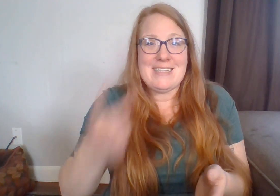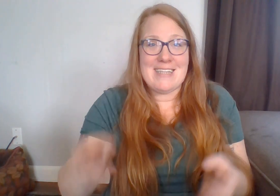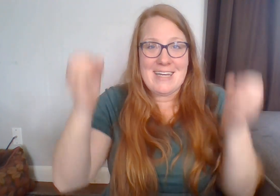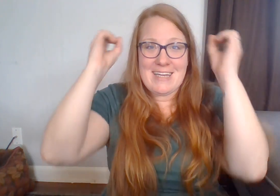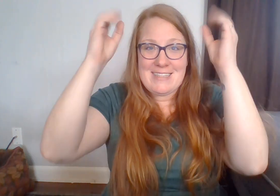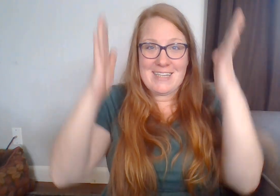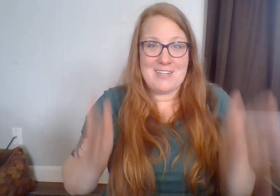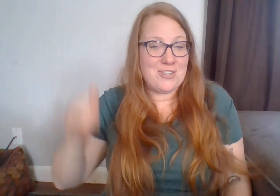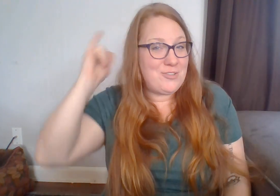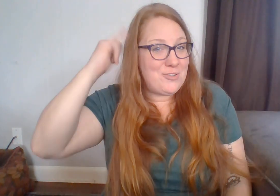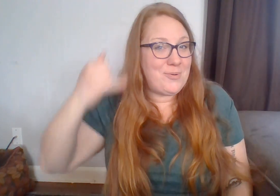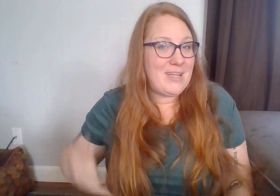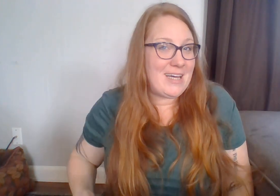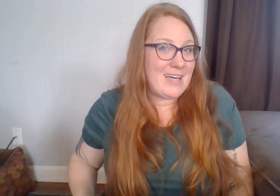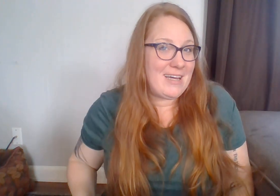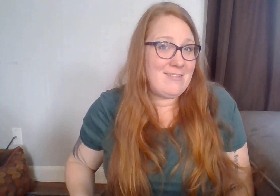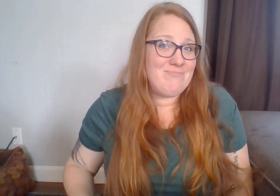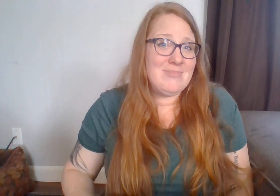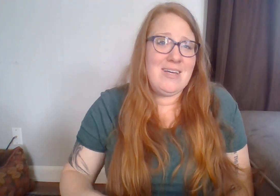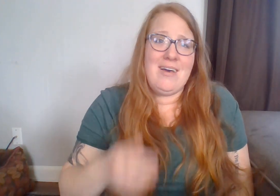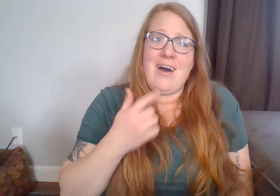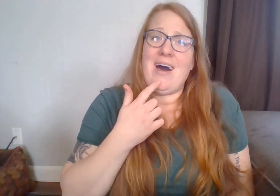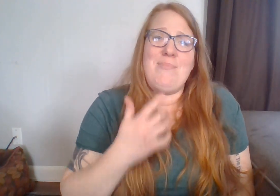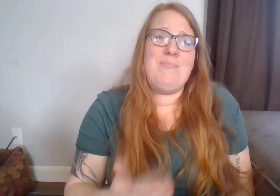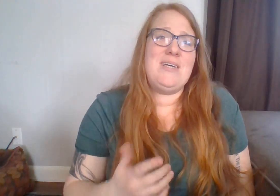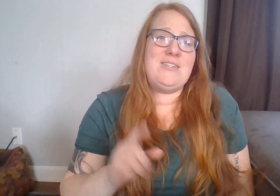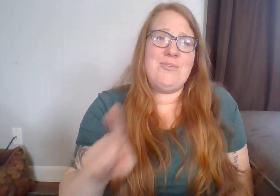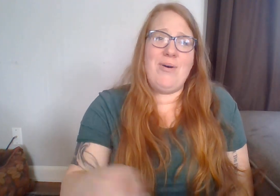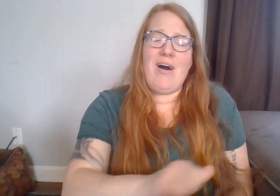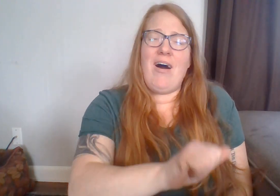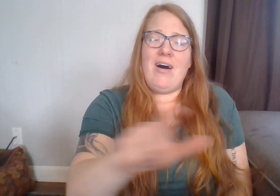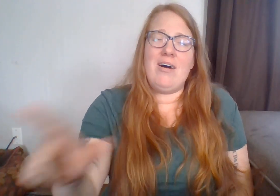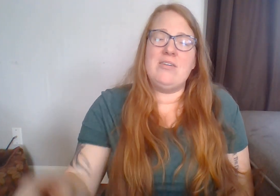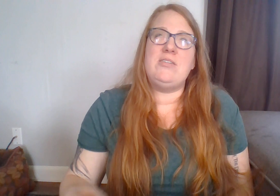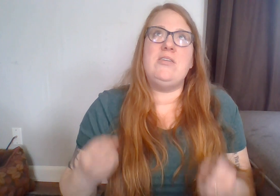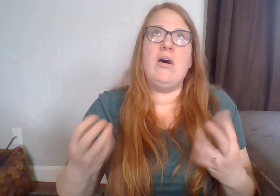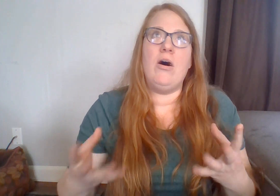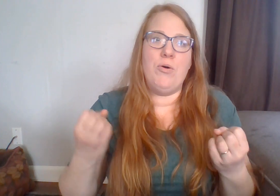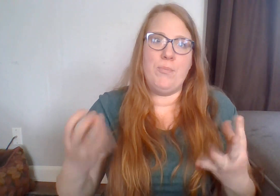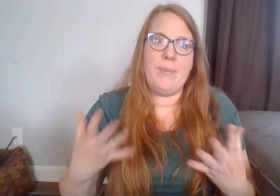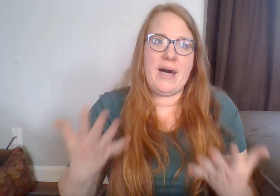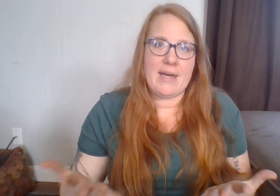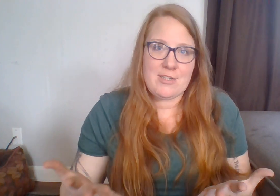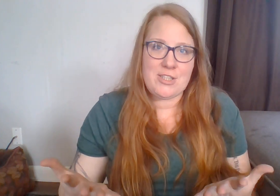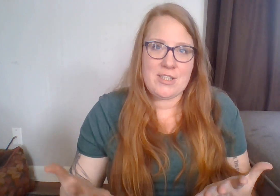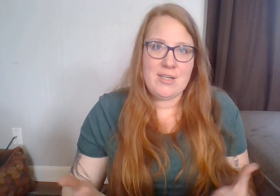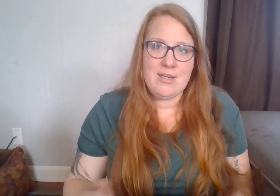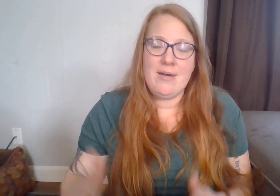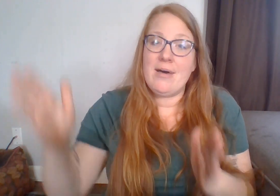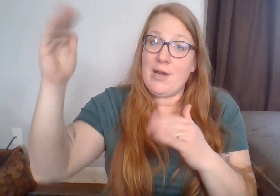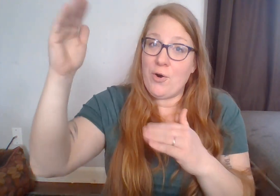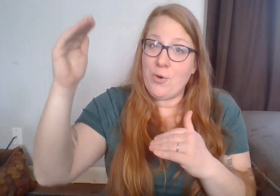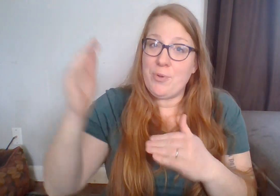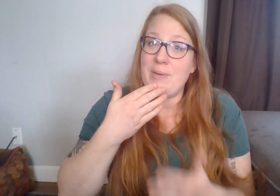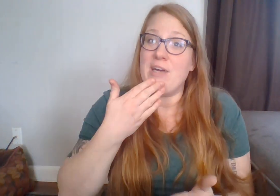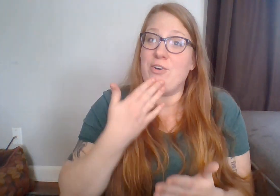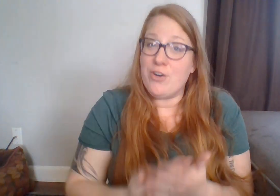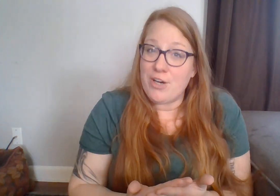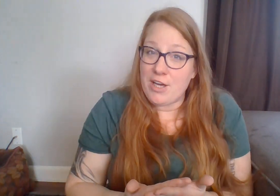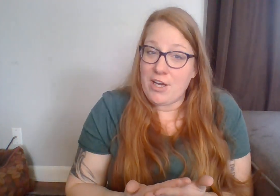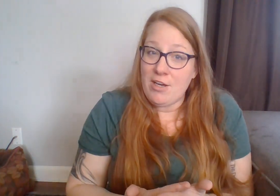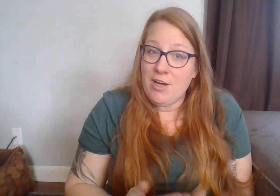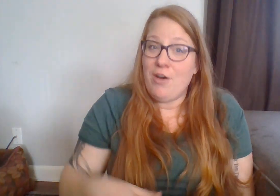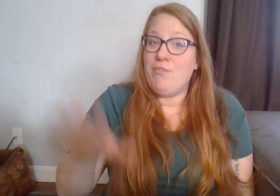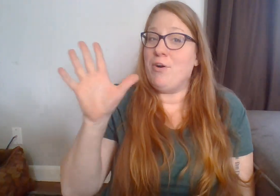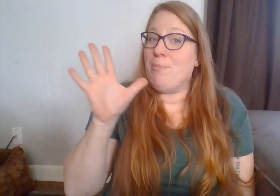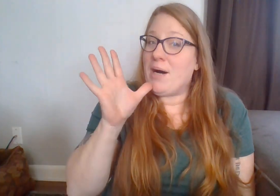see teacher Juliene, I miss you all sooooo much, I hope you're being good for mom